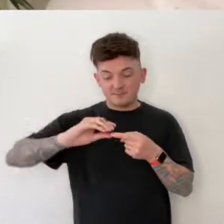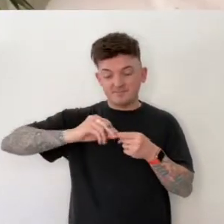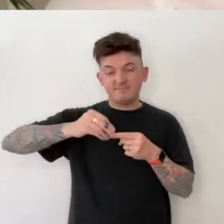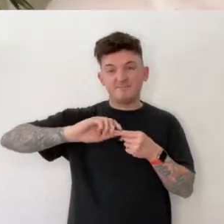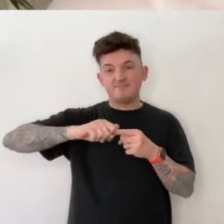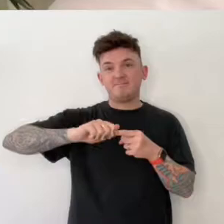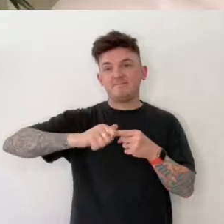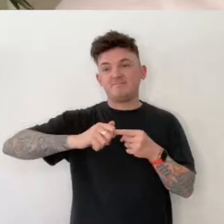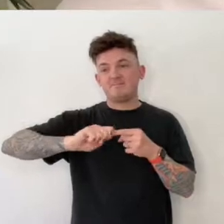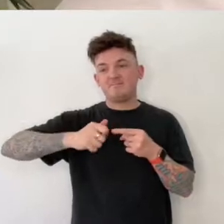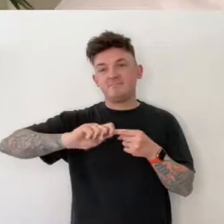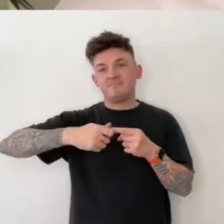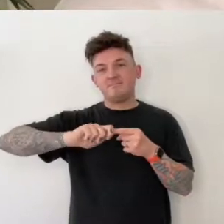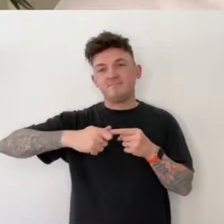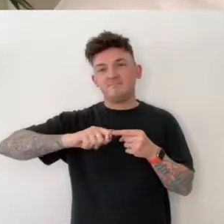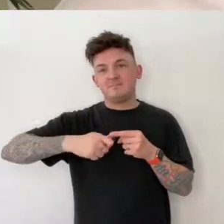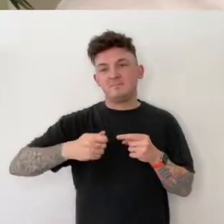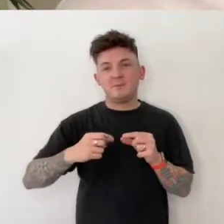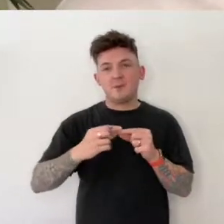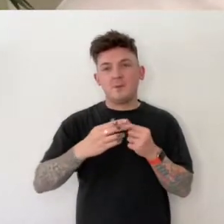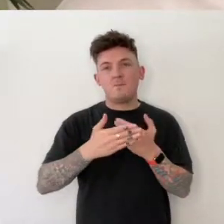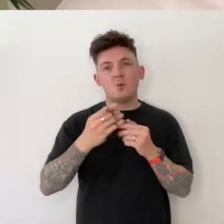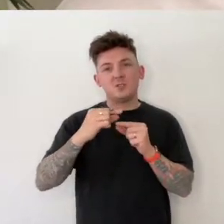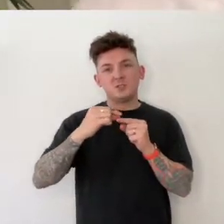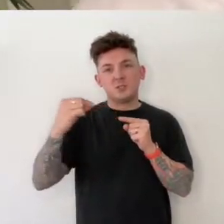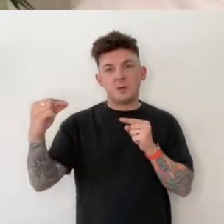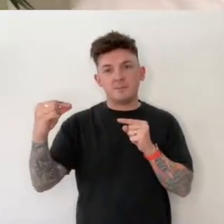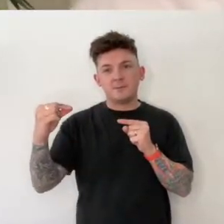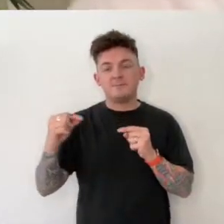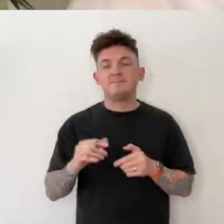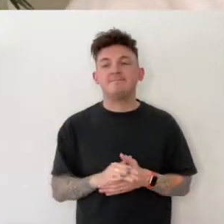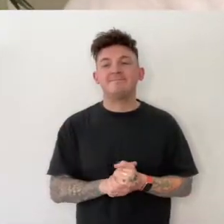just turn it around just sharpening it up a little bit. "today i woke up and i chose